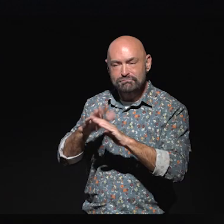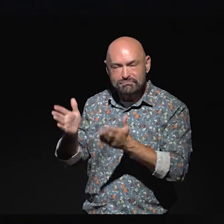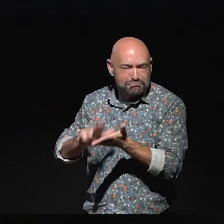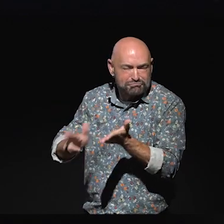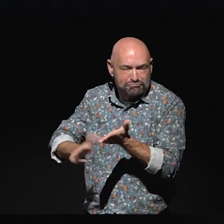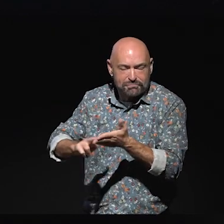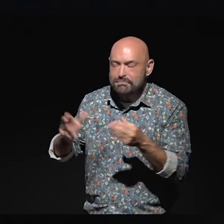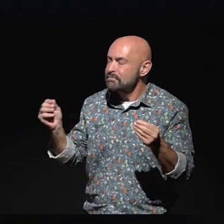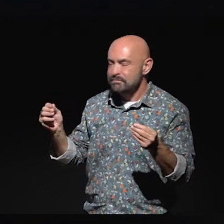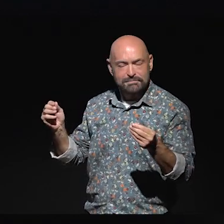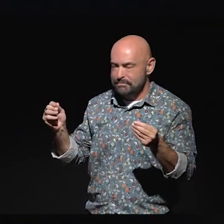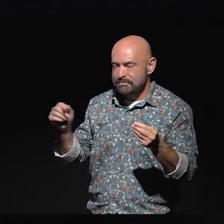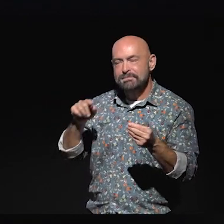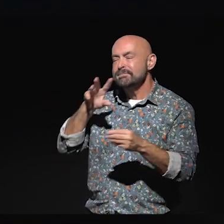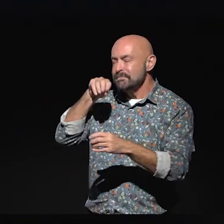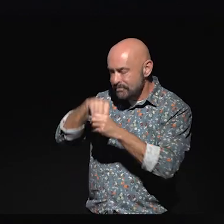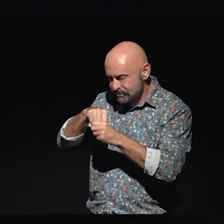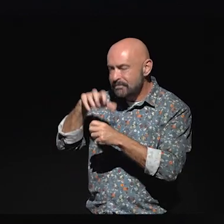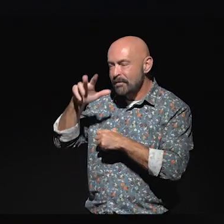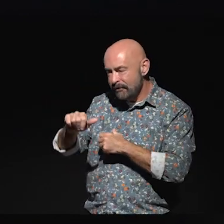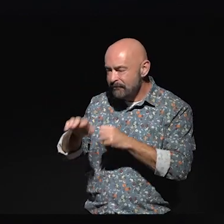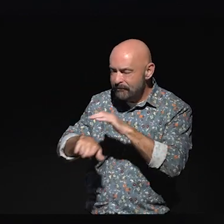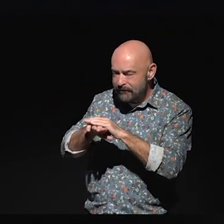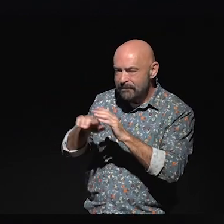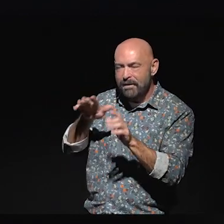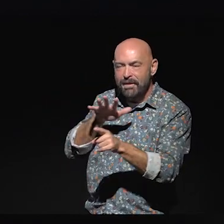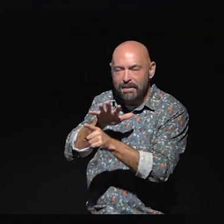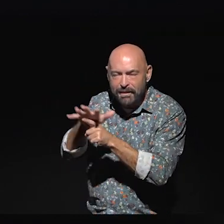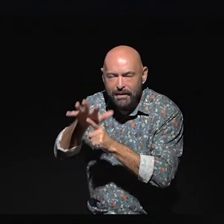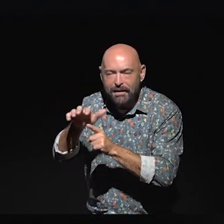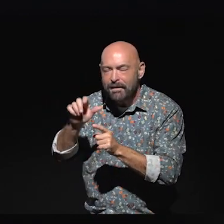are, in fact, full of very subtle nuance.